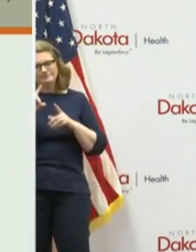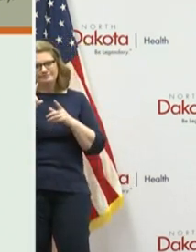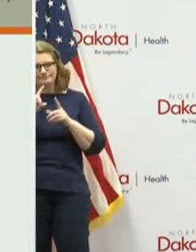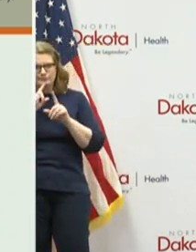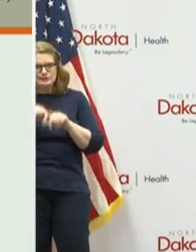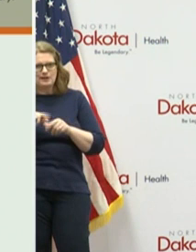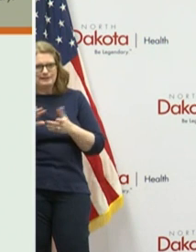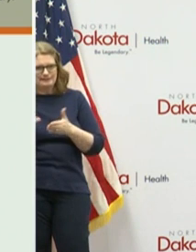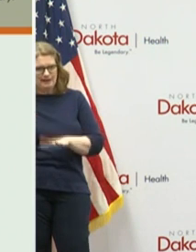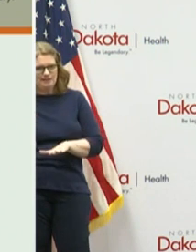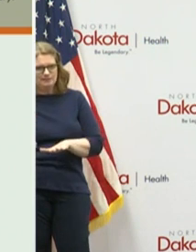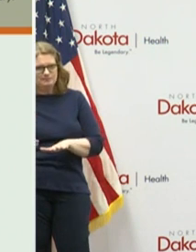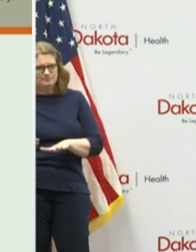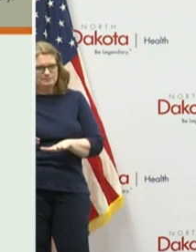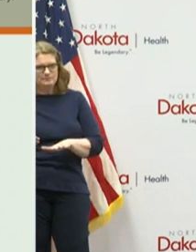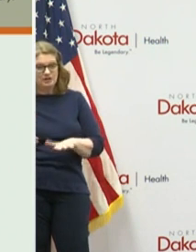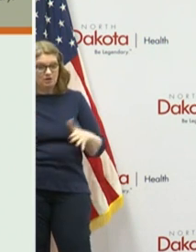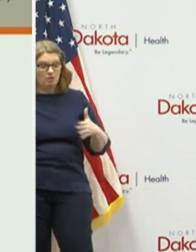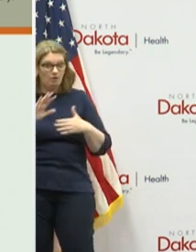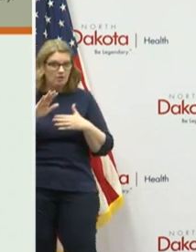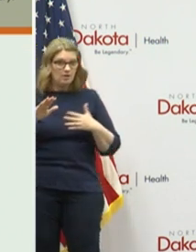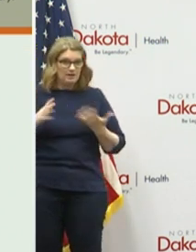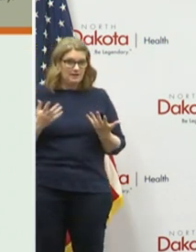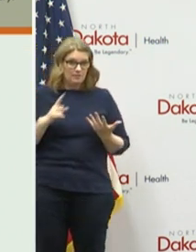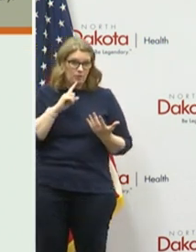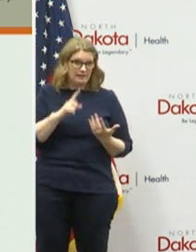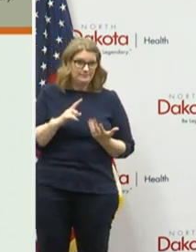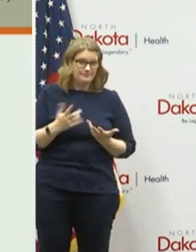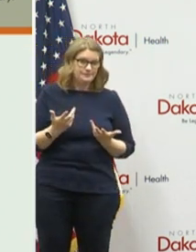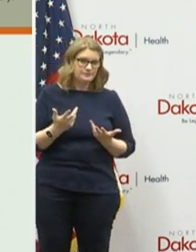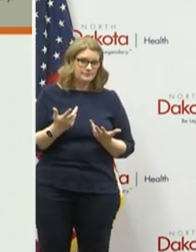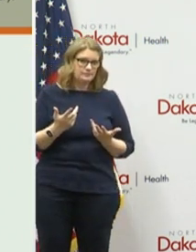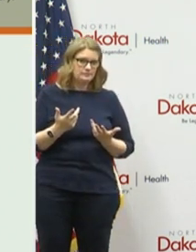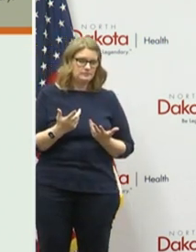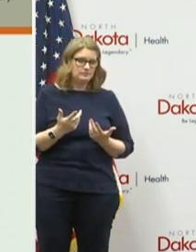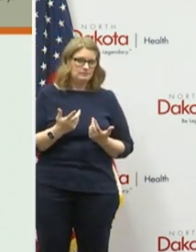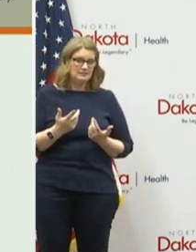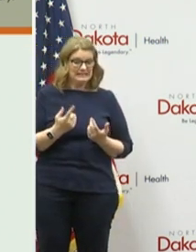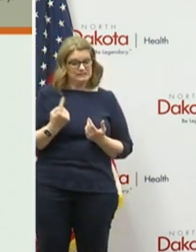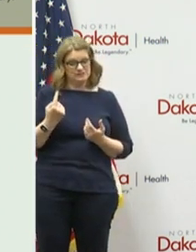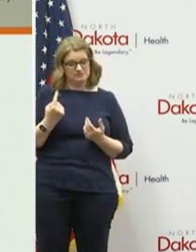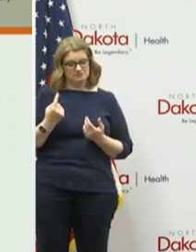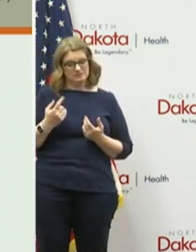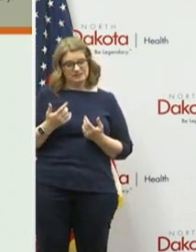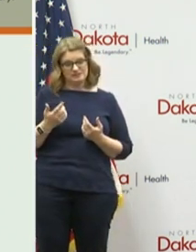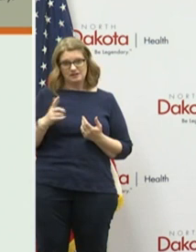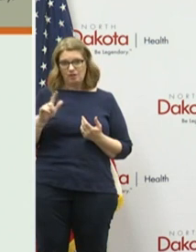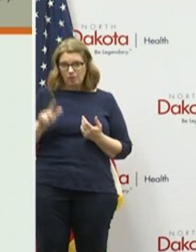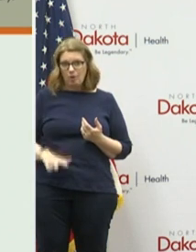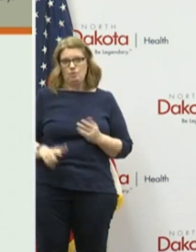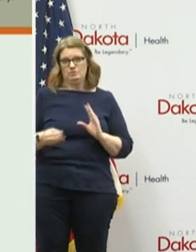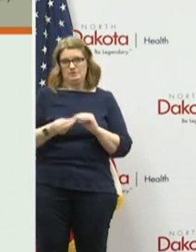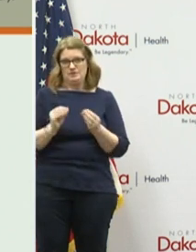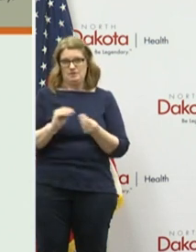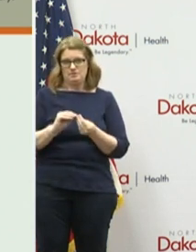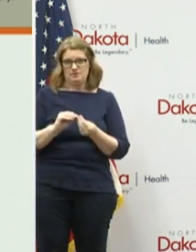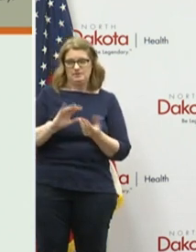ALSO ON THE FATALITY RATE, 2.3% OF THE CASES IN NORTH DAKOTA RESULTED IN DEATH, AND THAT IS,